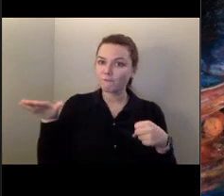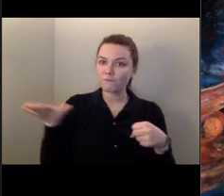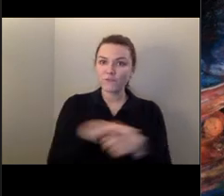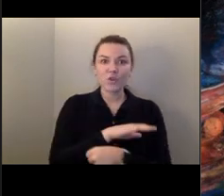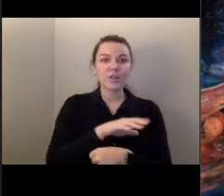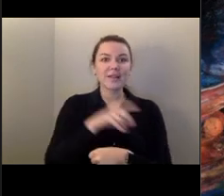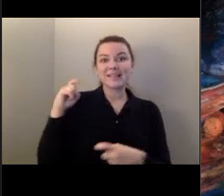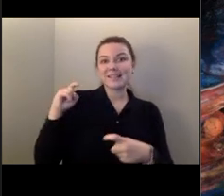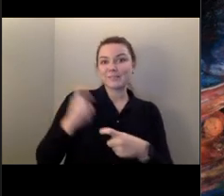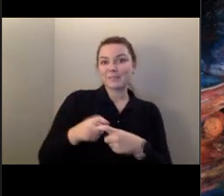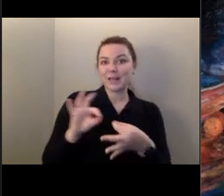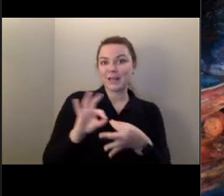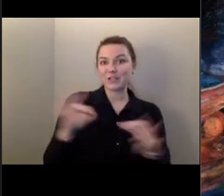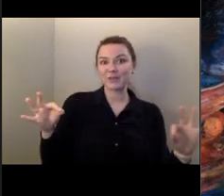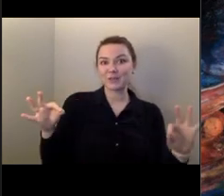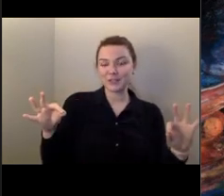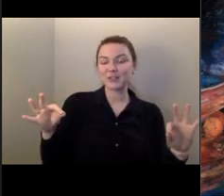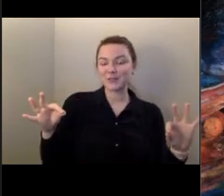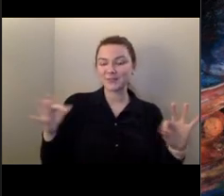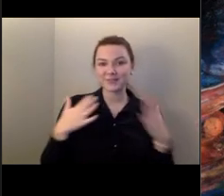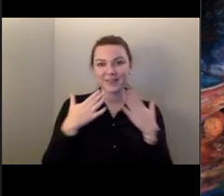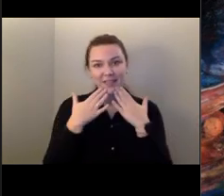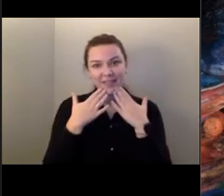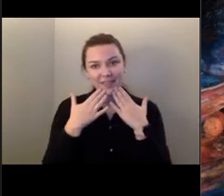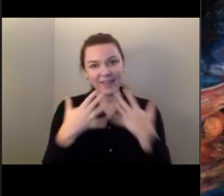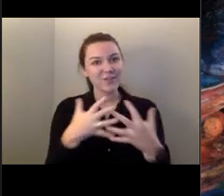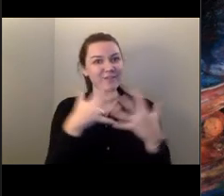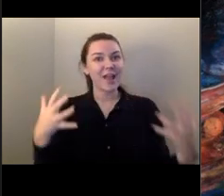Thank you very much. And have a lovely day.